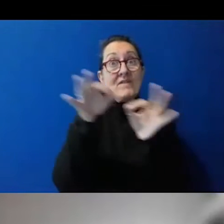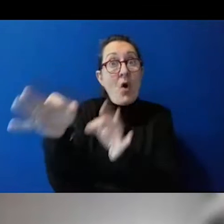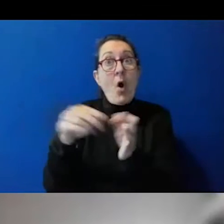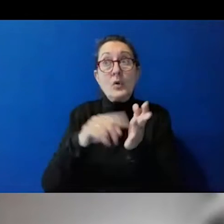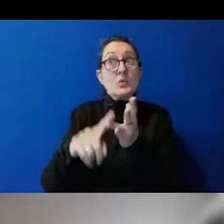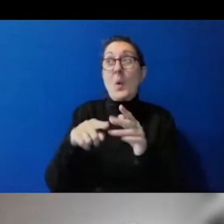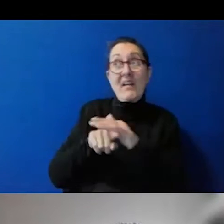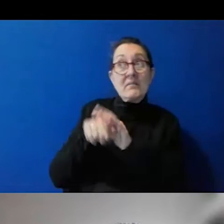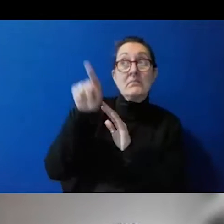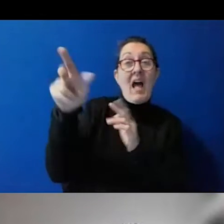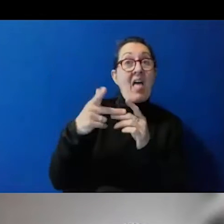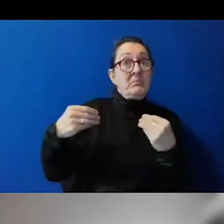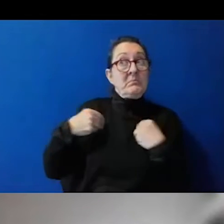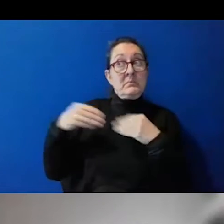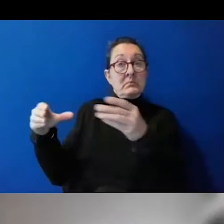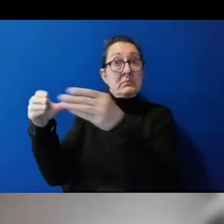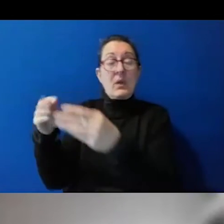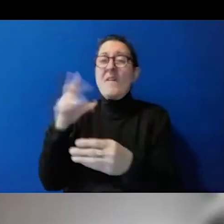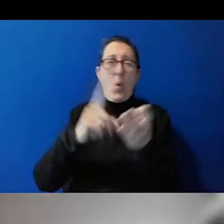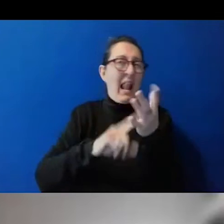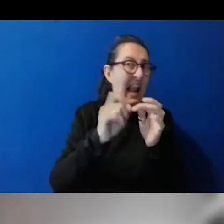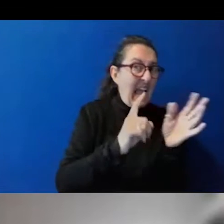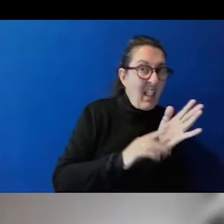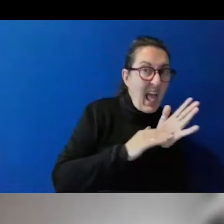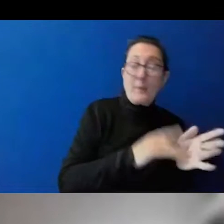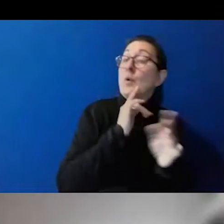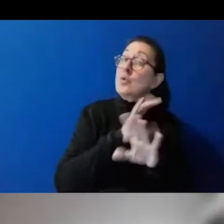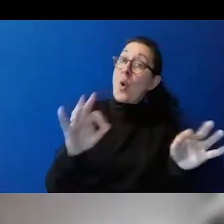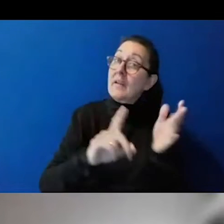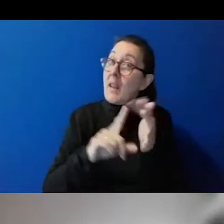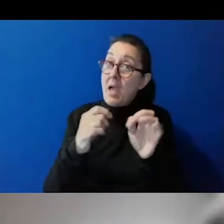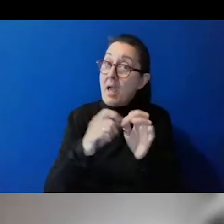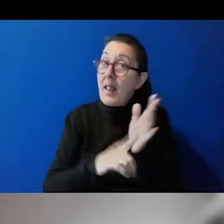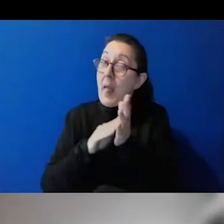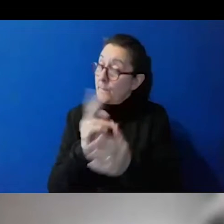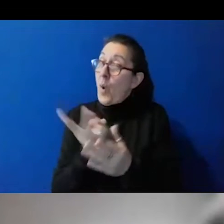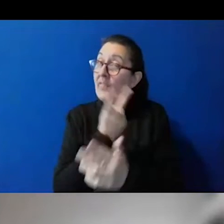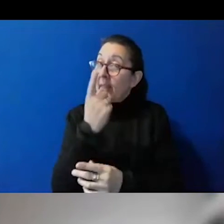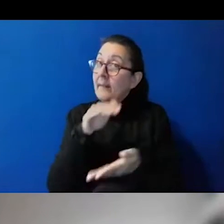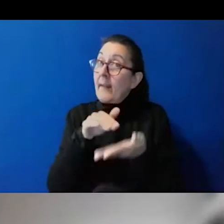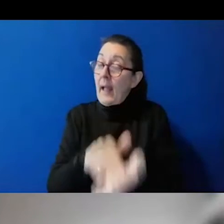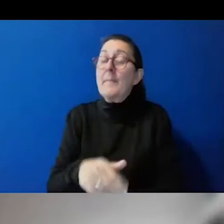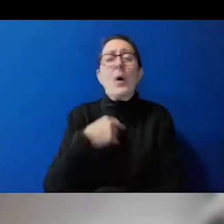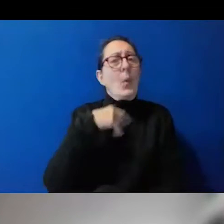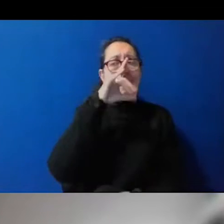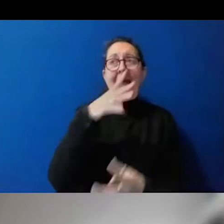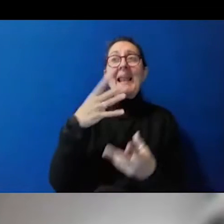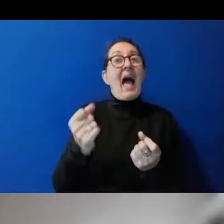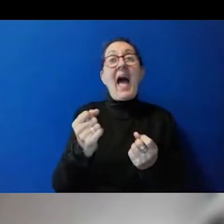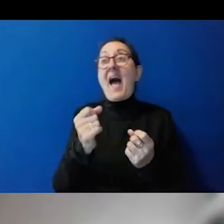non-legal help and because we are a part of legal aid we can also uh book eligible customers in for